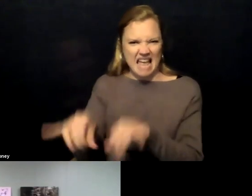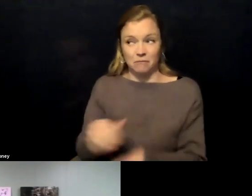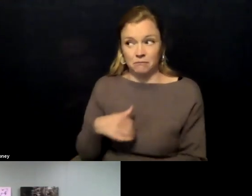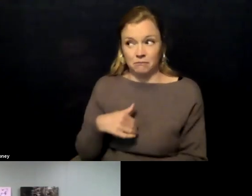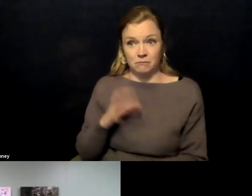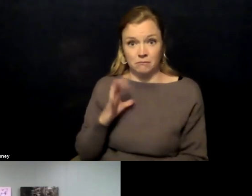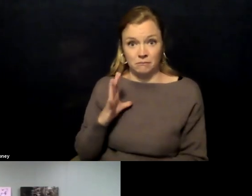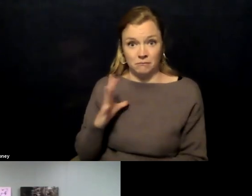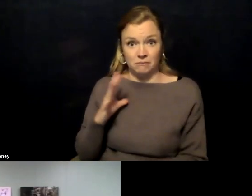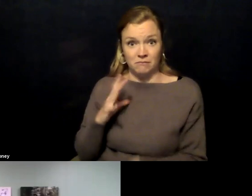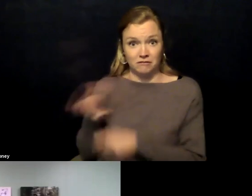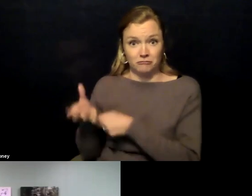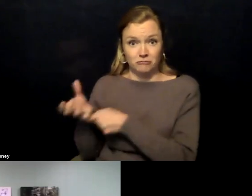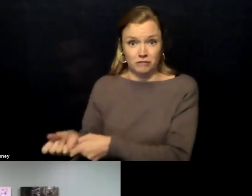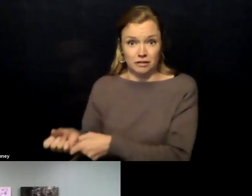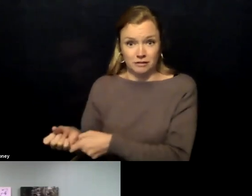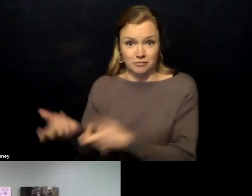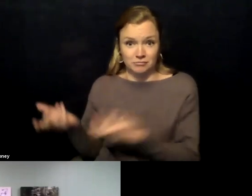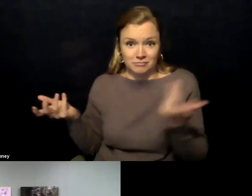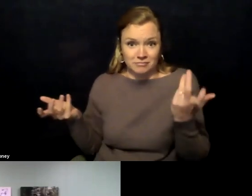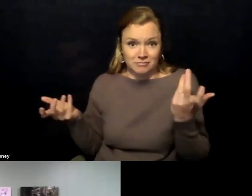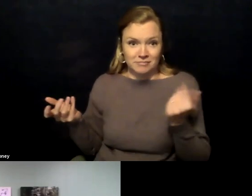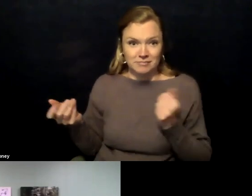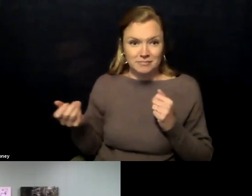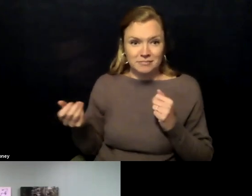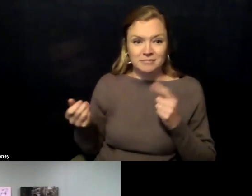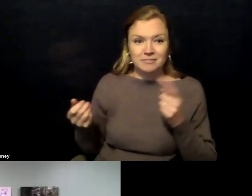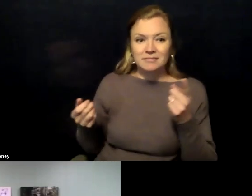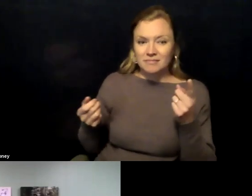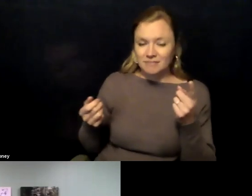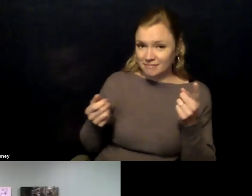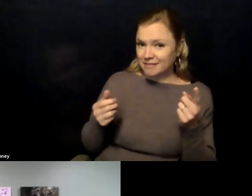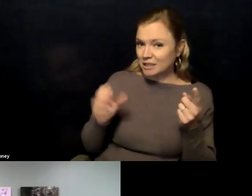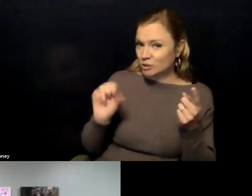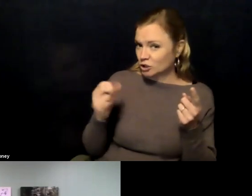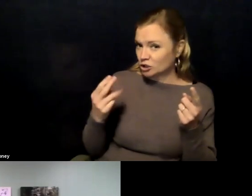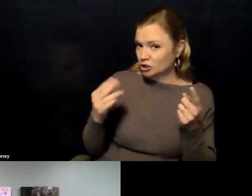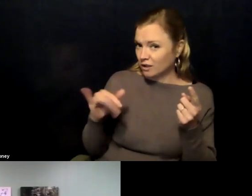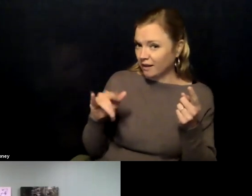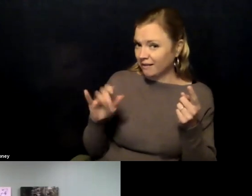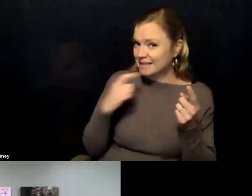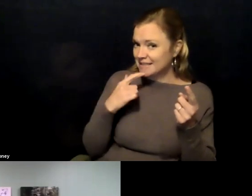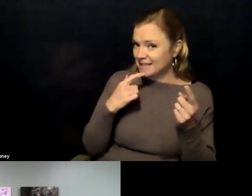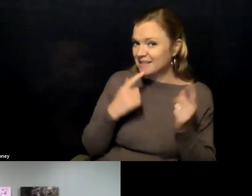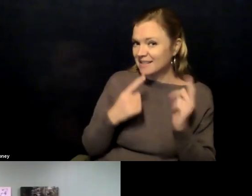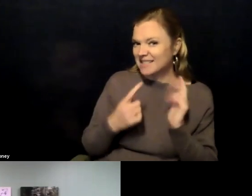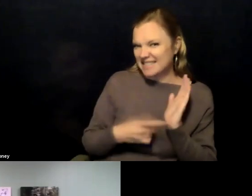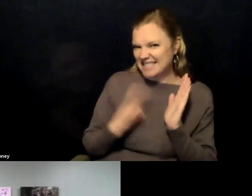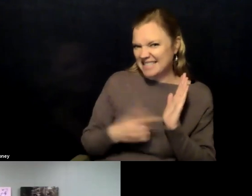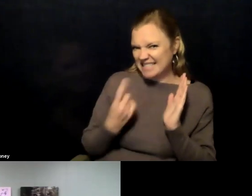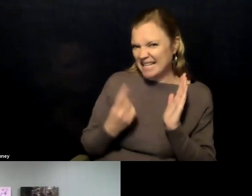animals that keepers, our staff, can go in with and some that we cannot.